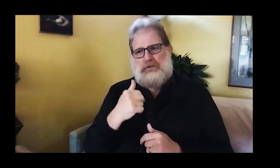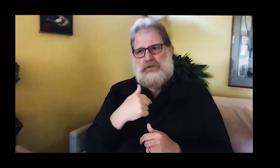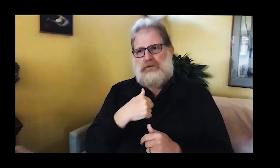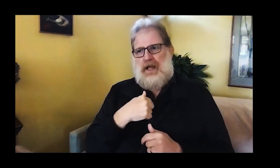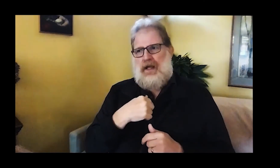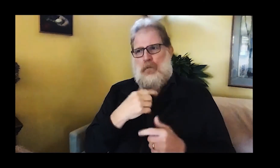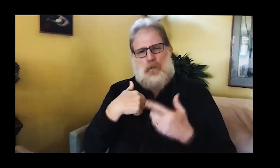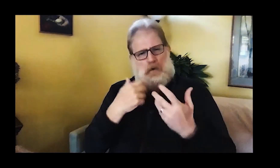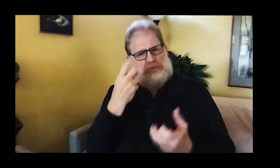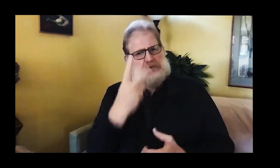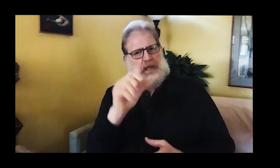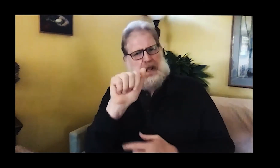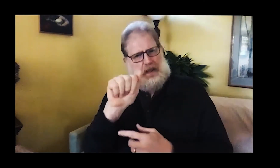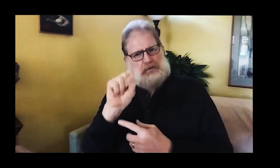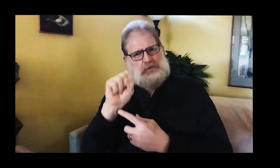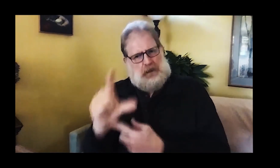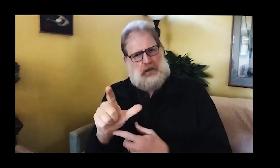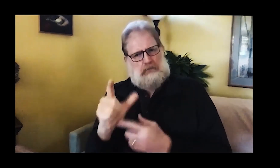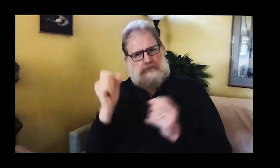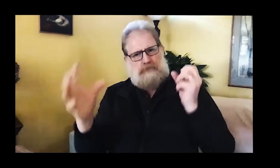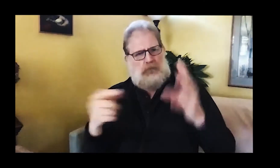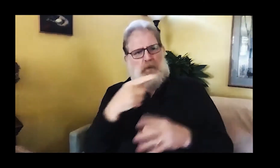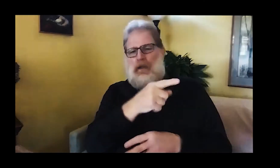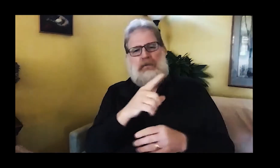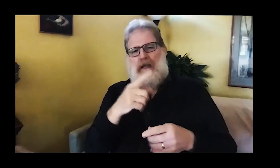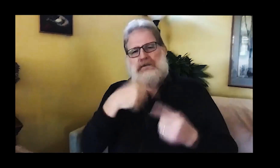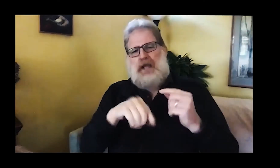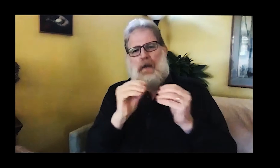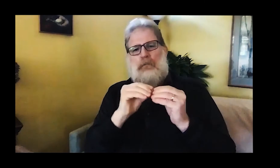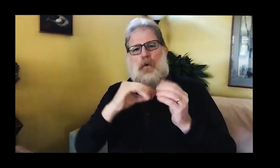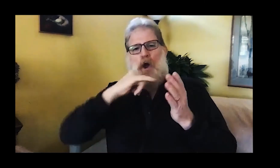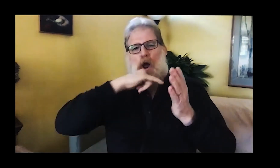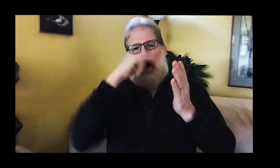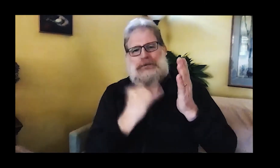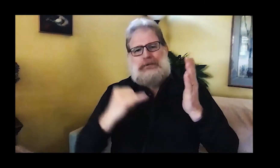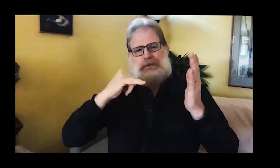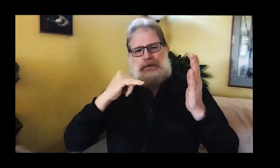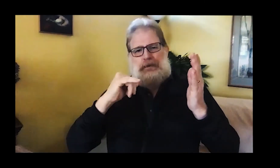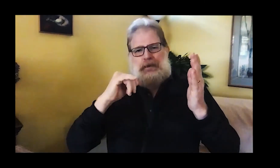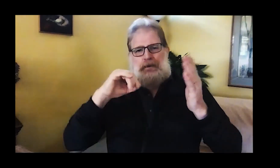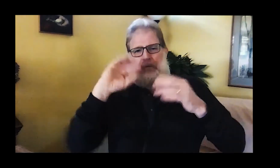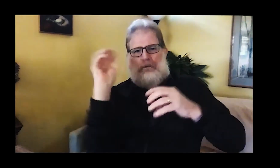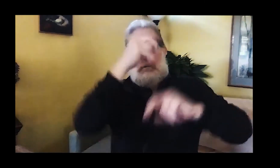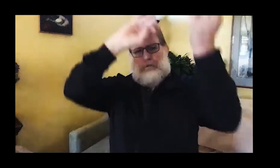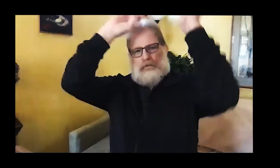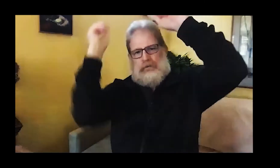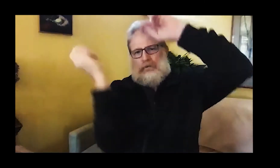I really wanted to see actual ASL and at that time, they signed very kind of artistically and